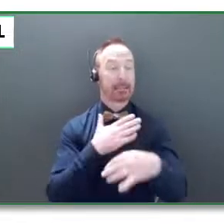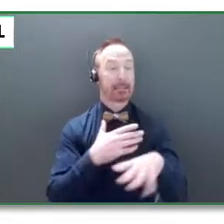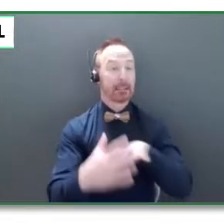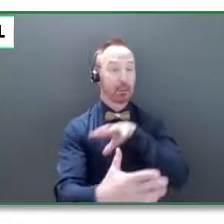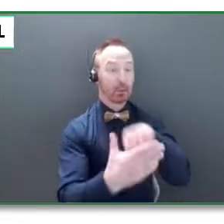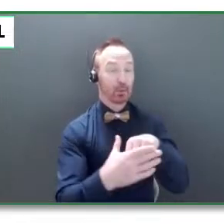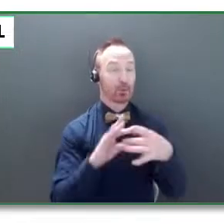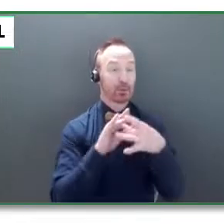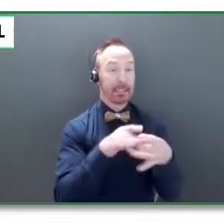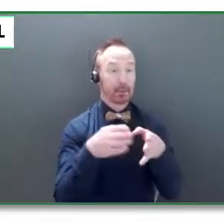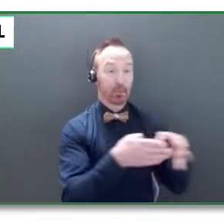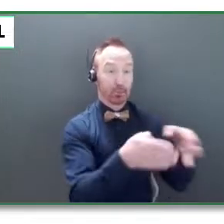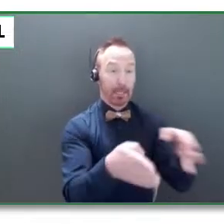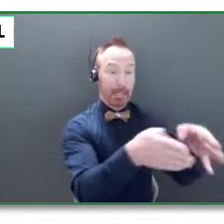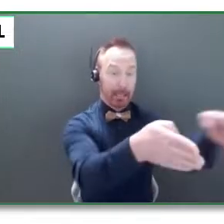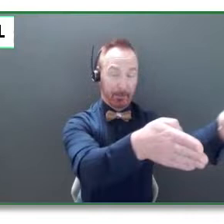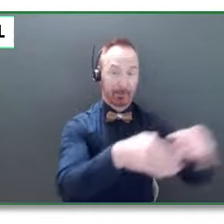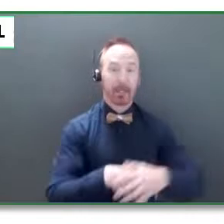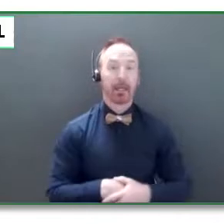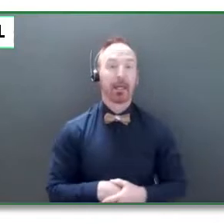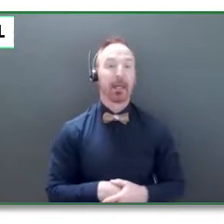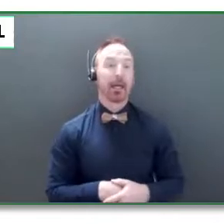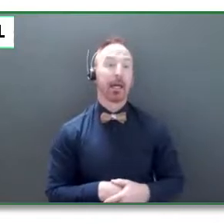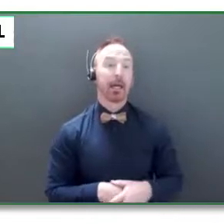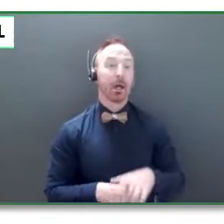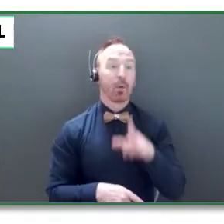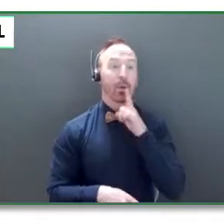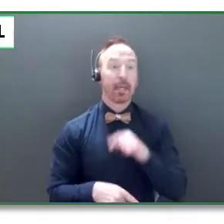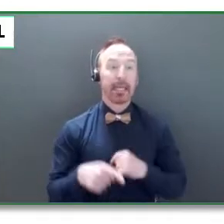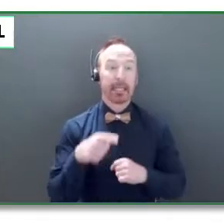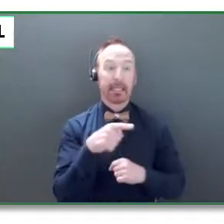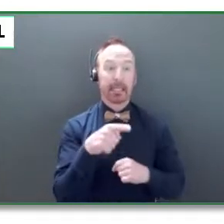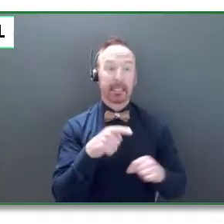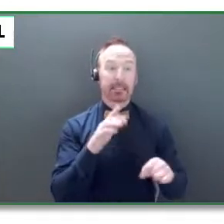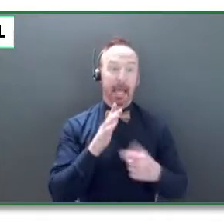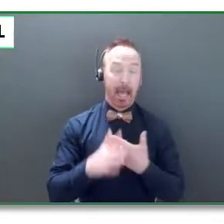The intro image is a three-wheel hand cycle and a two-wheeled mountain bike on